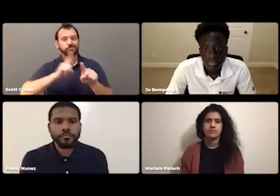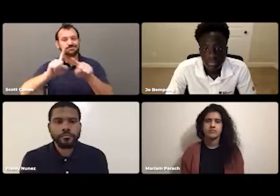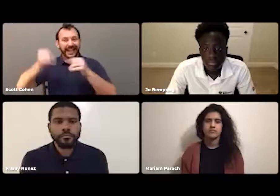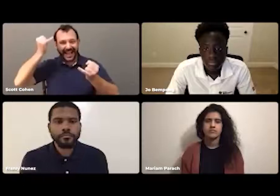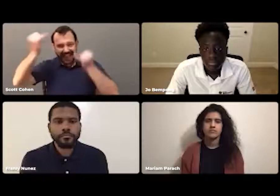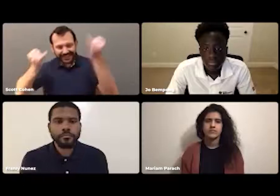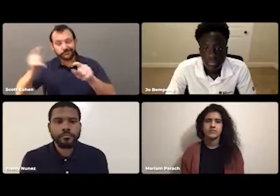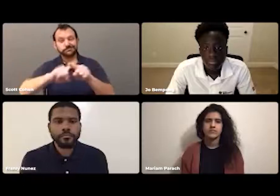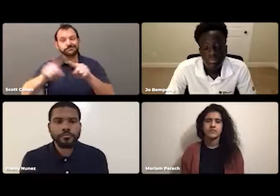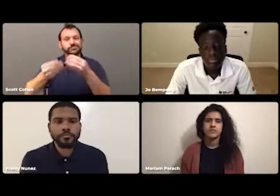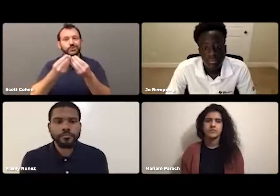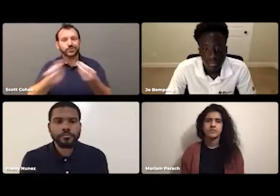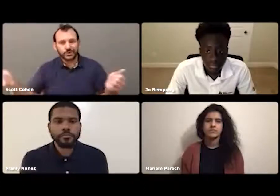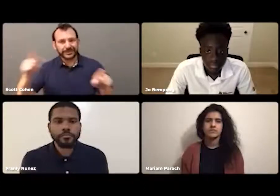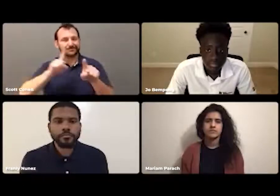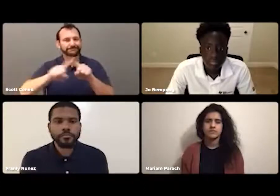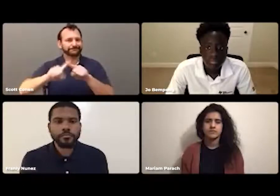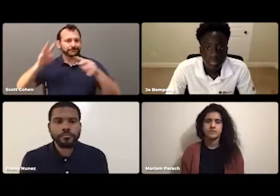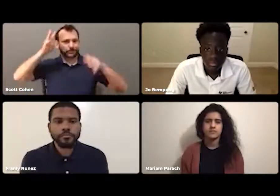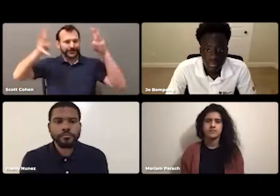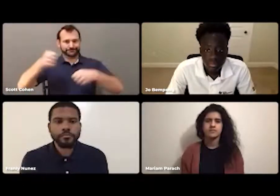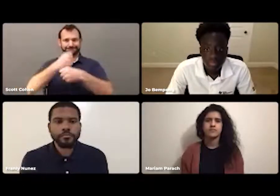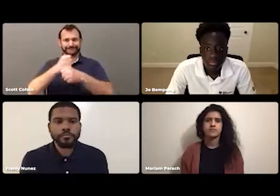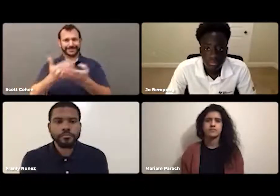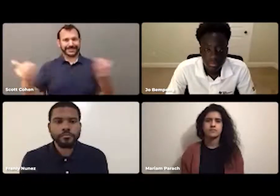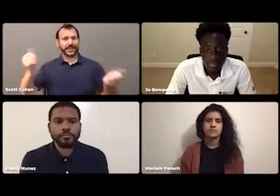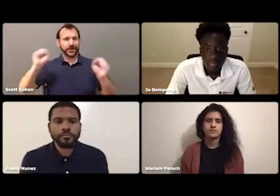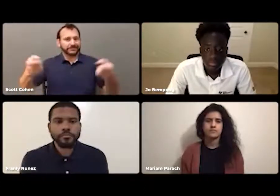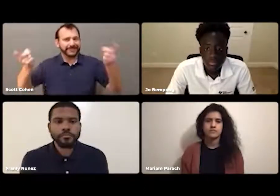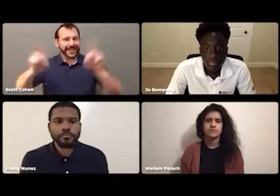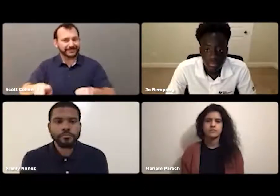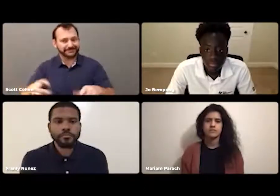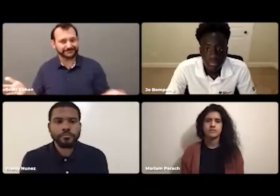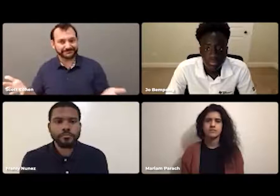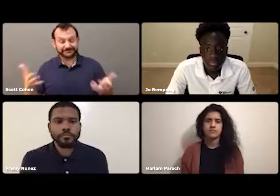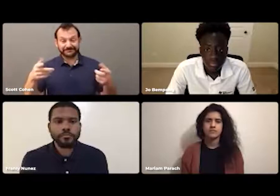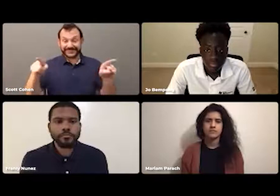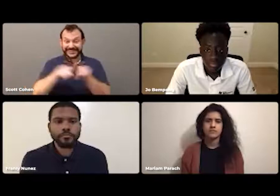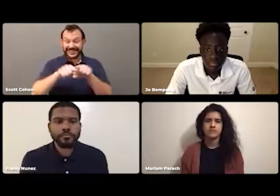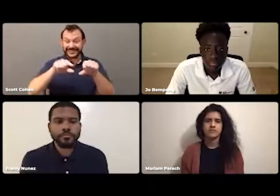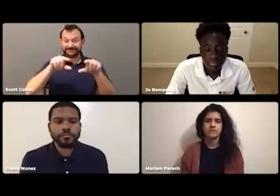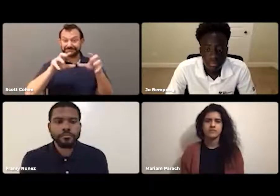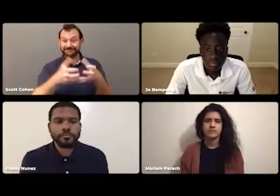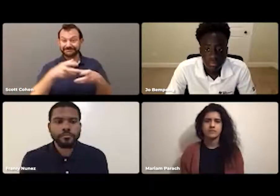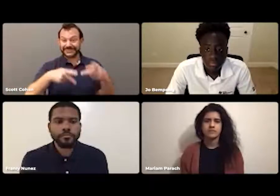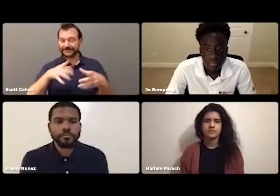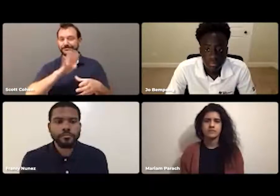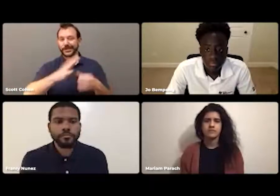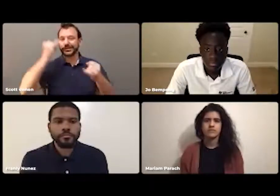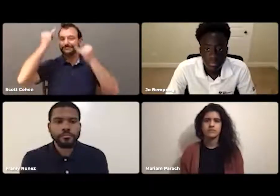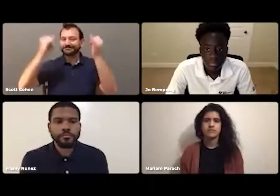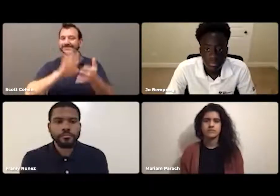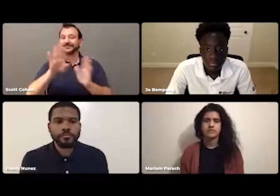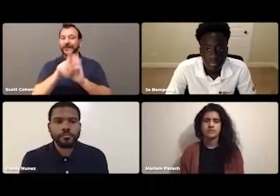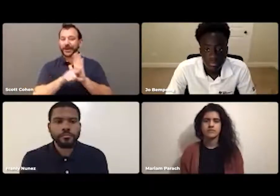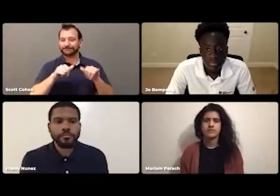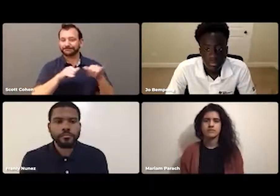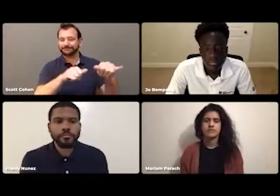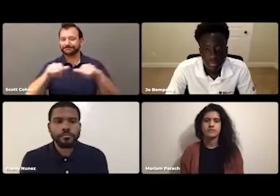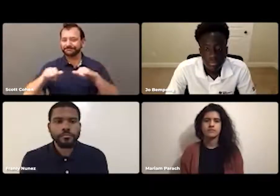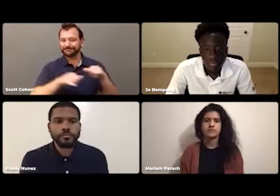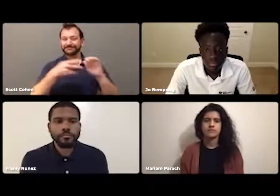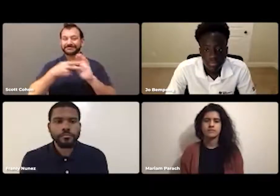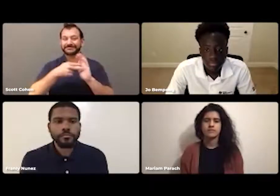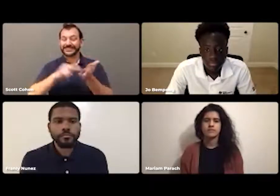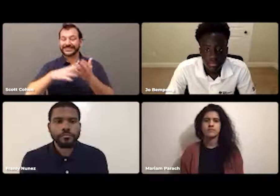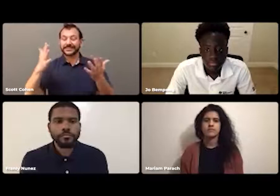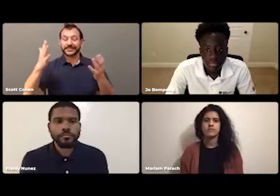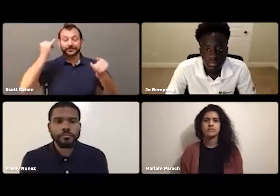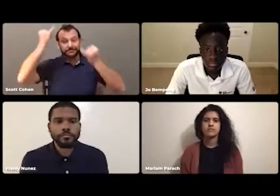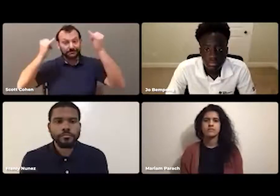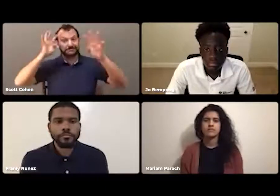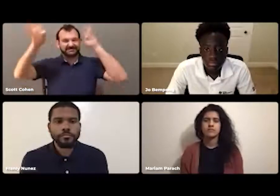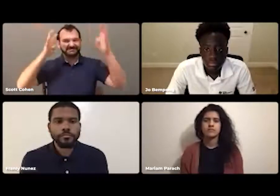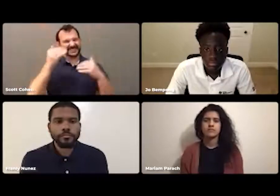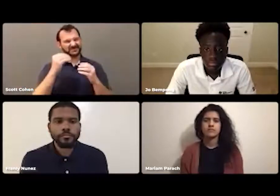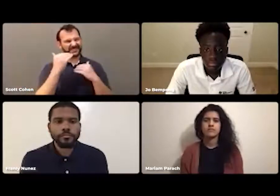So, we'll brainstorm tonight, and come up with possible solutions, and share ideas.